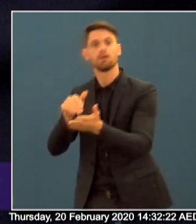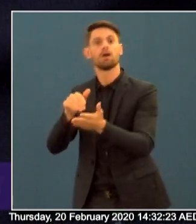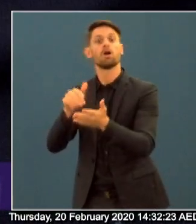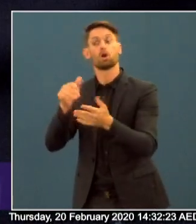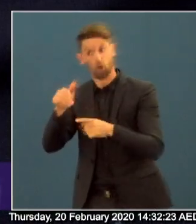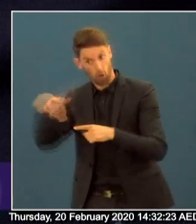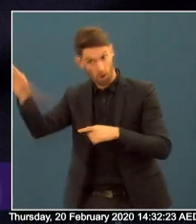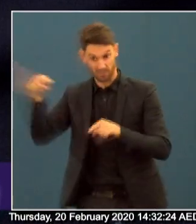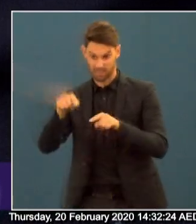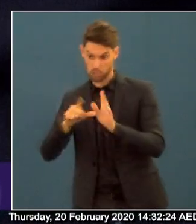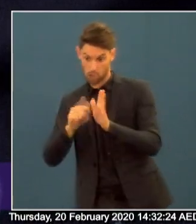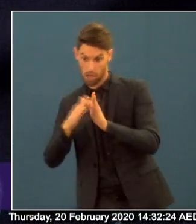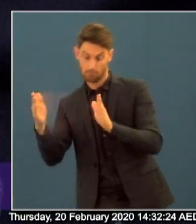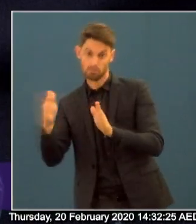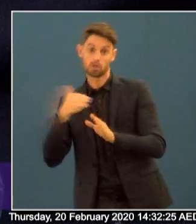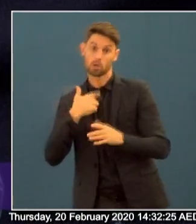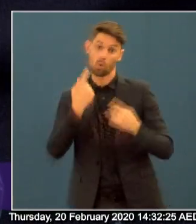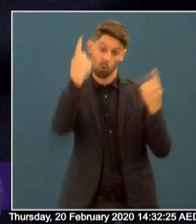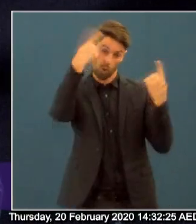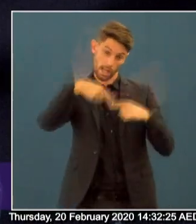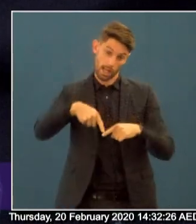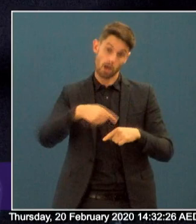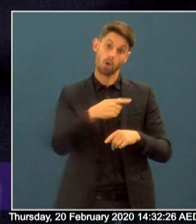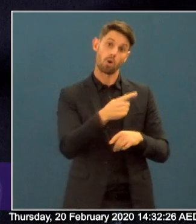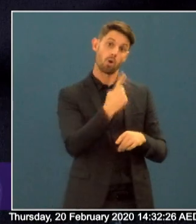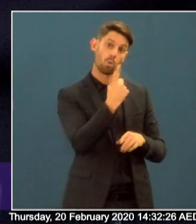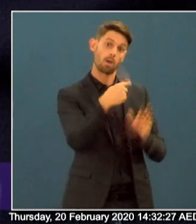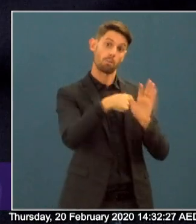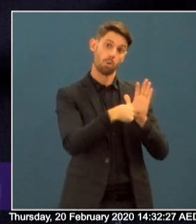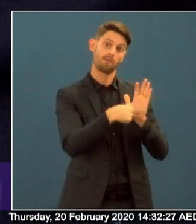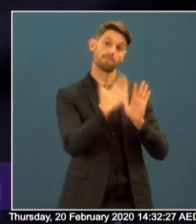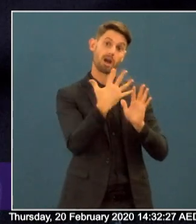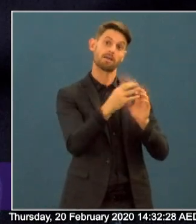that a total of about $1.15 billion Australian dollars